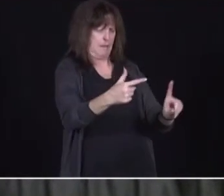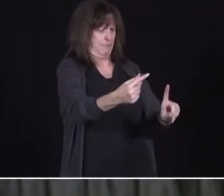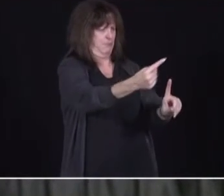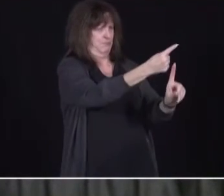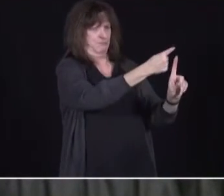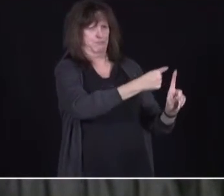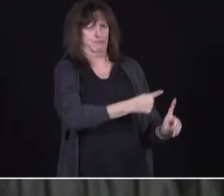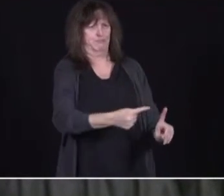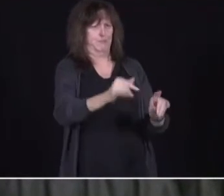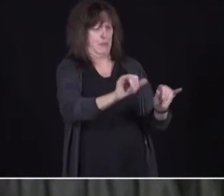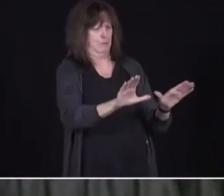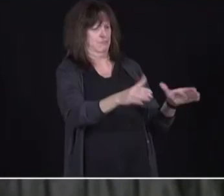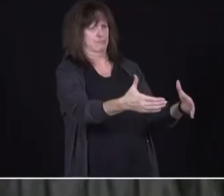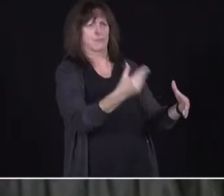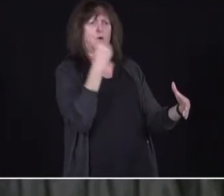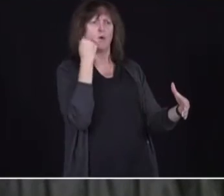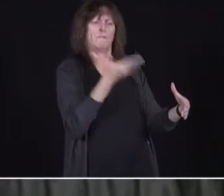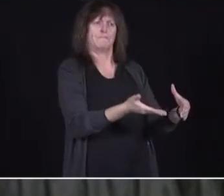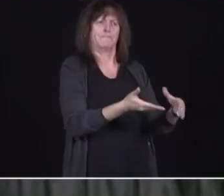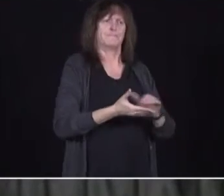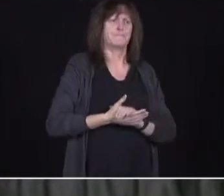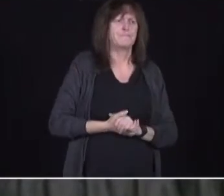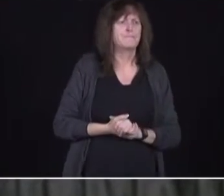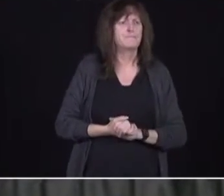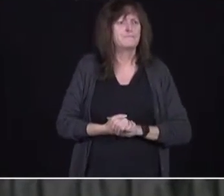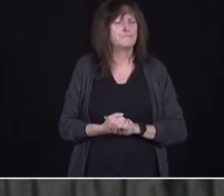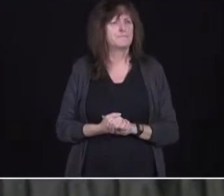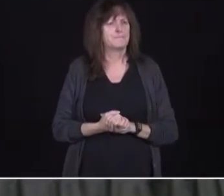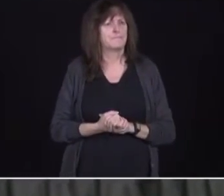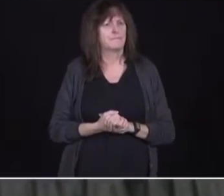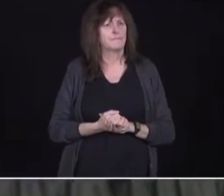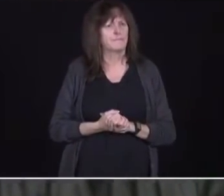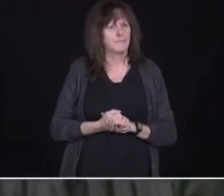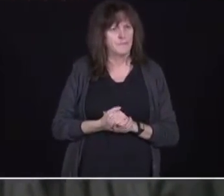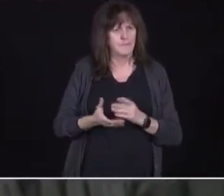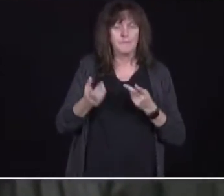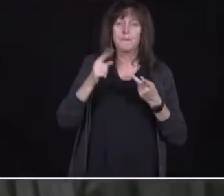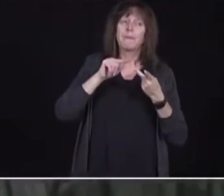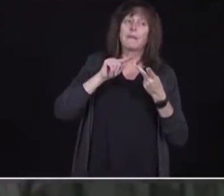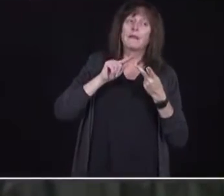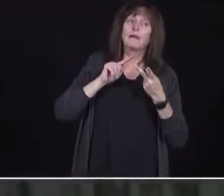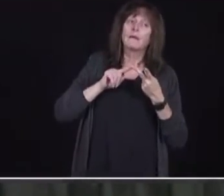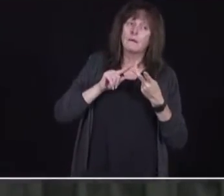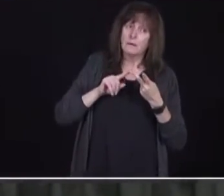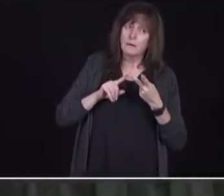in one visit to vaccinate the residents. To vaccinate the essential caregivers the staff and the health care workers who worked